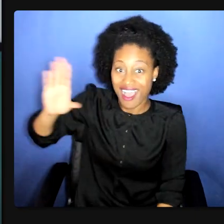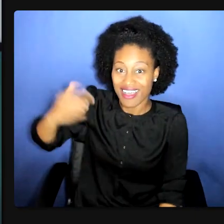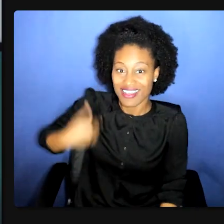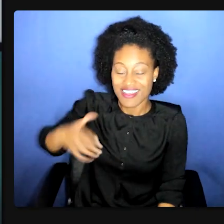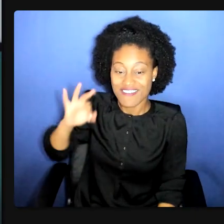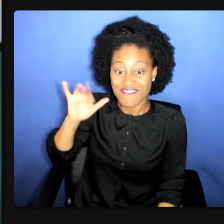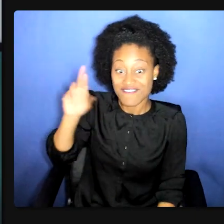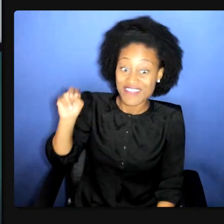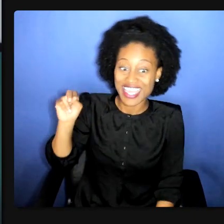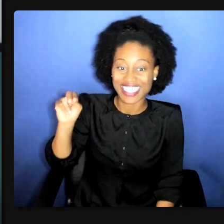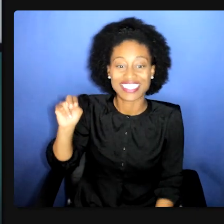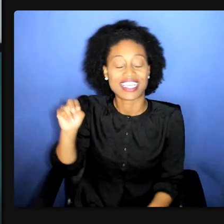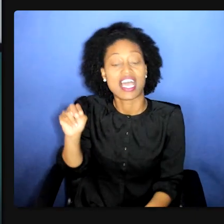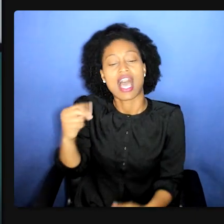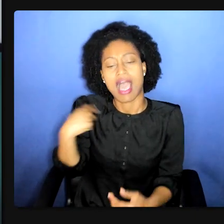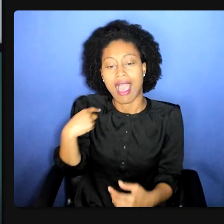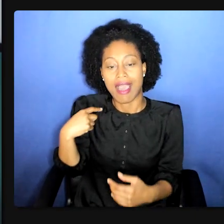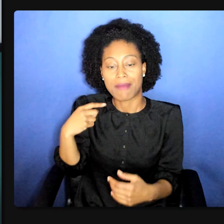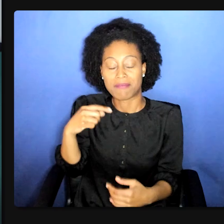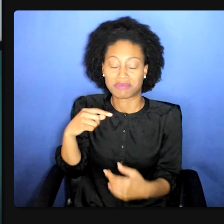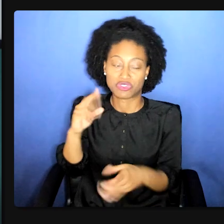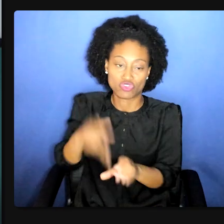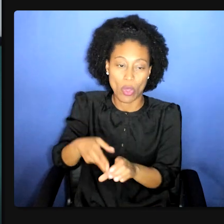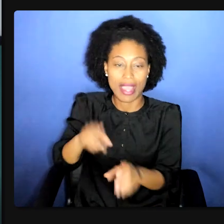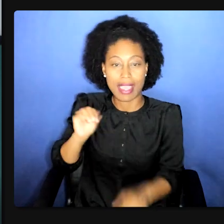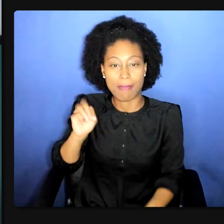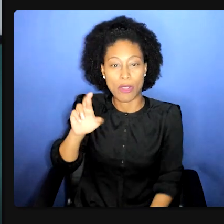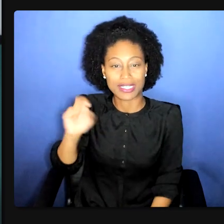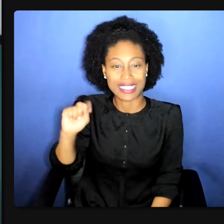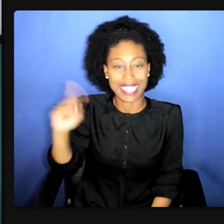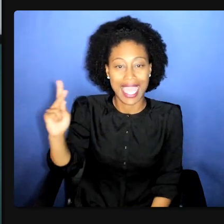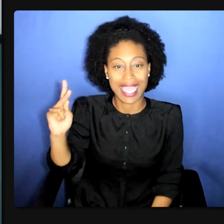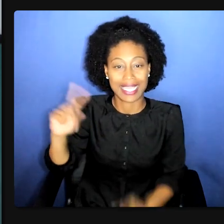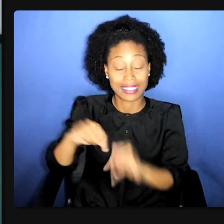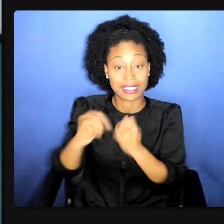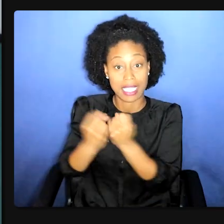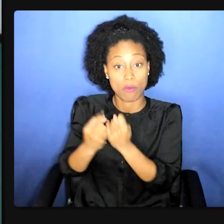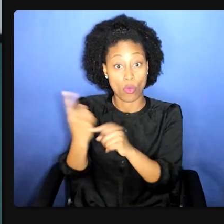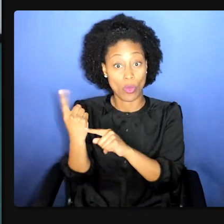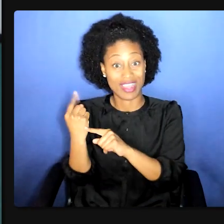joined the mrtk team about a year ago now and i've been spending my time working on